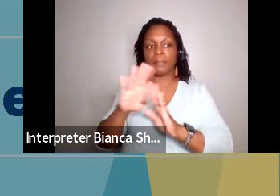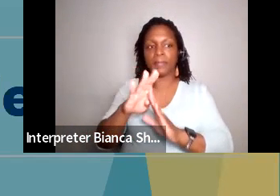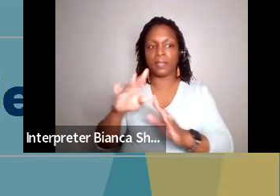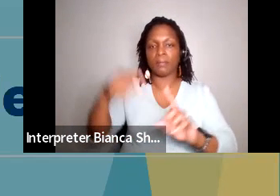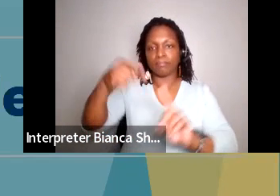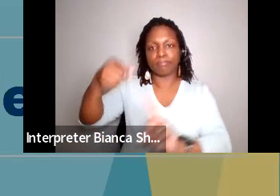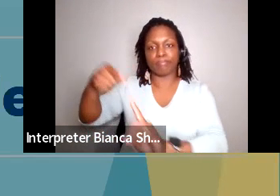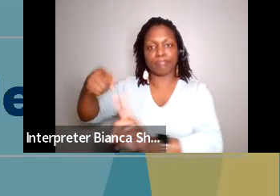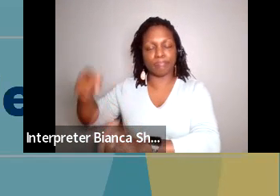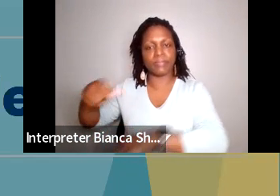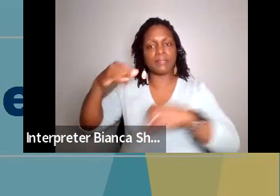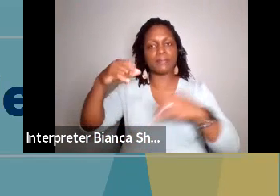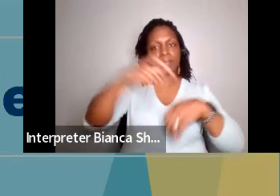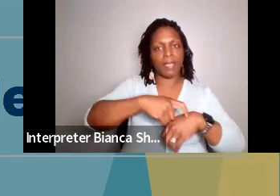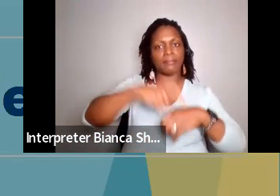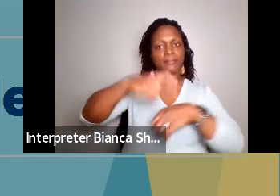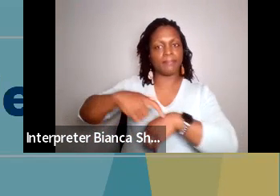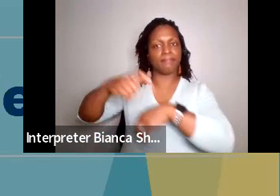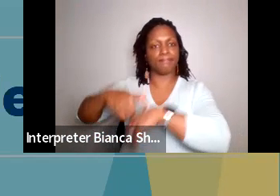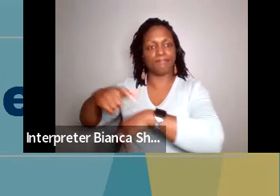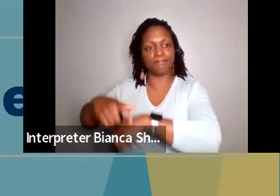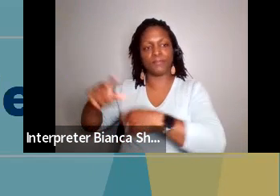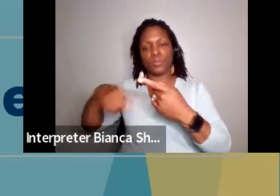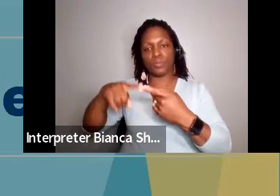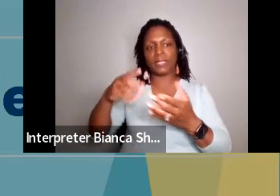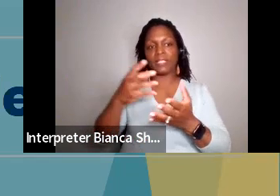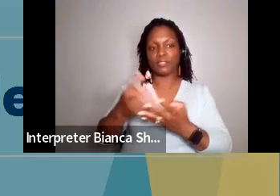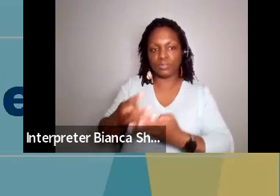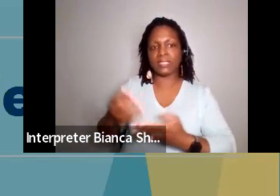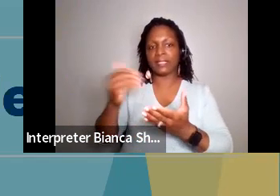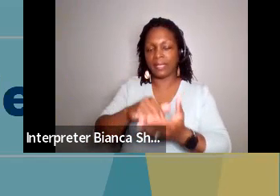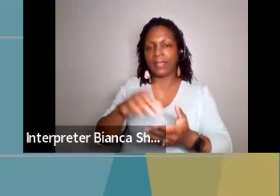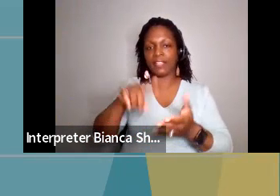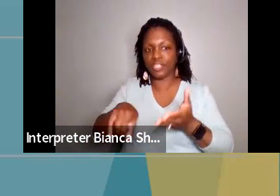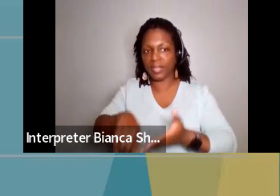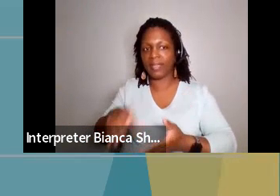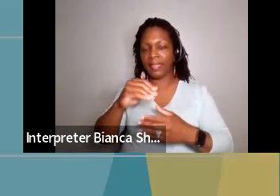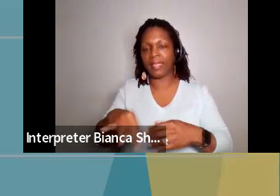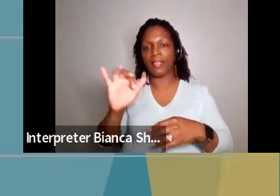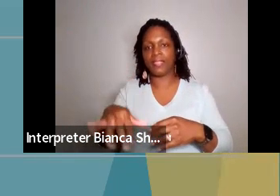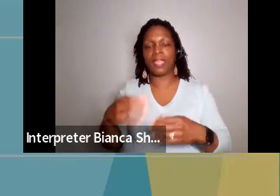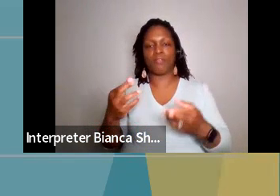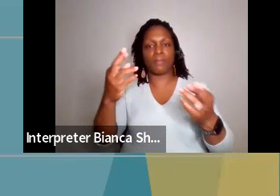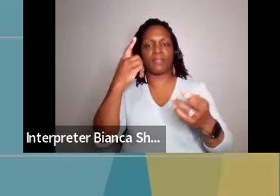It also includes recommendations for social and emotional development and social related health need screens.